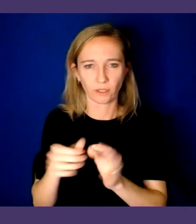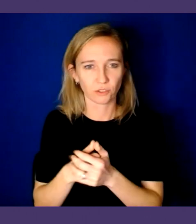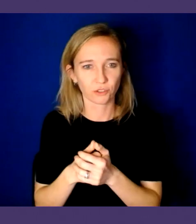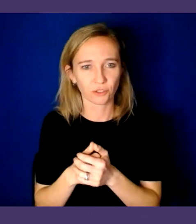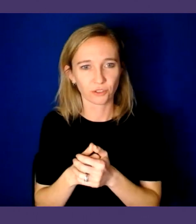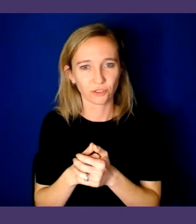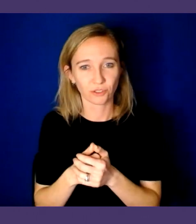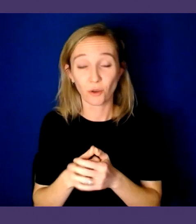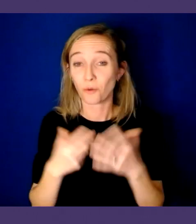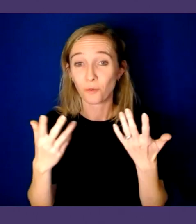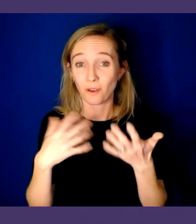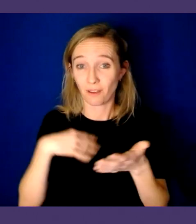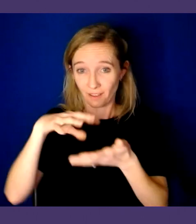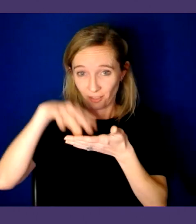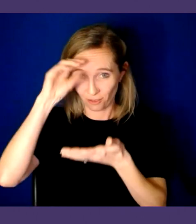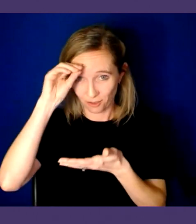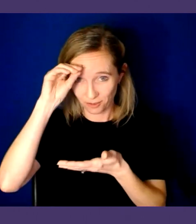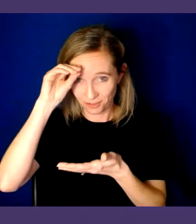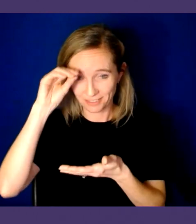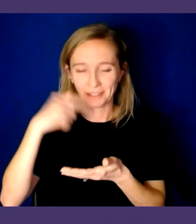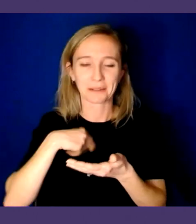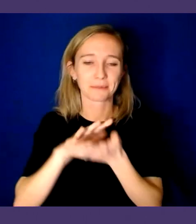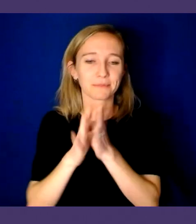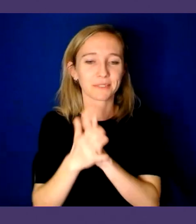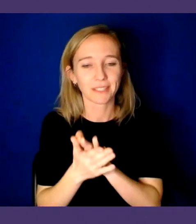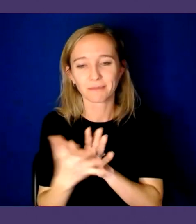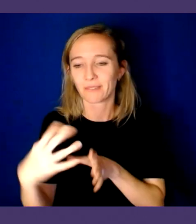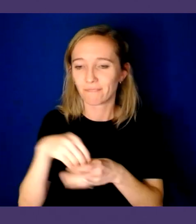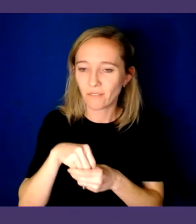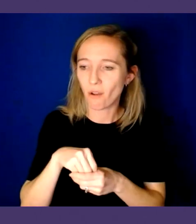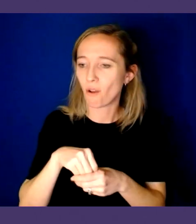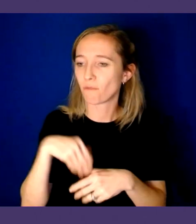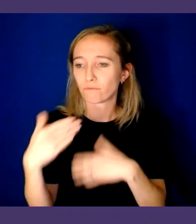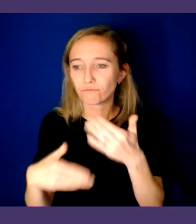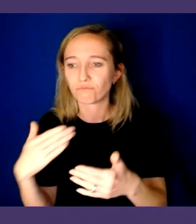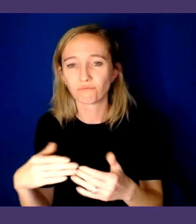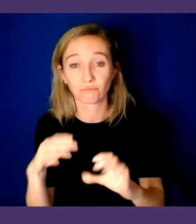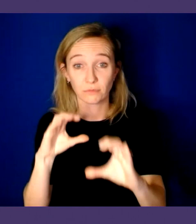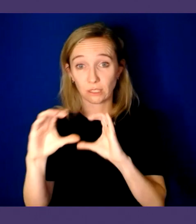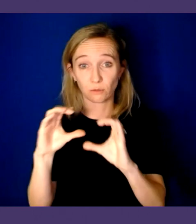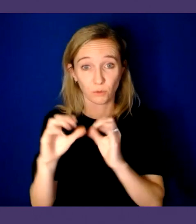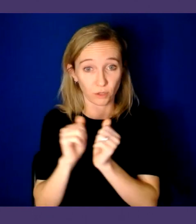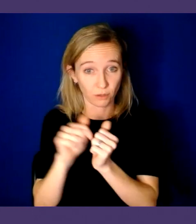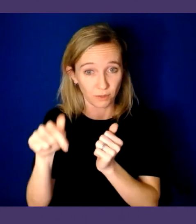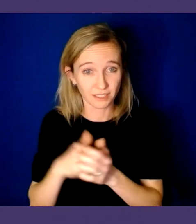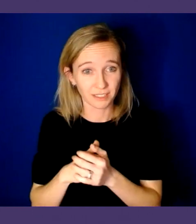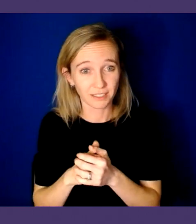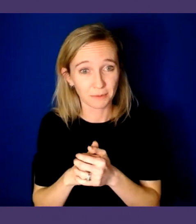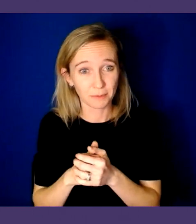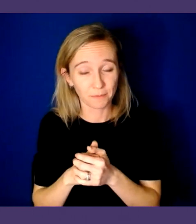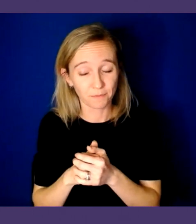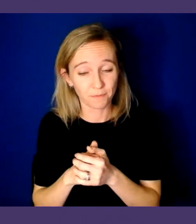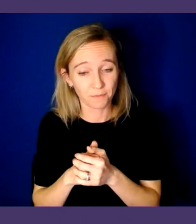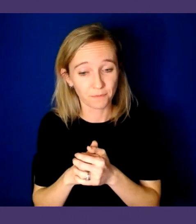I got involved and want to communicate, is...there...some of that... there's reasons.